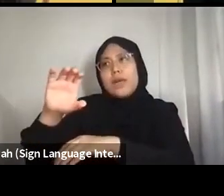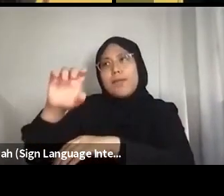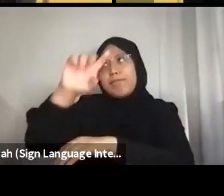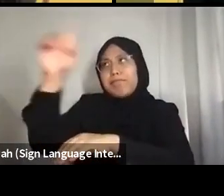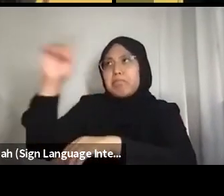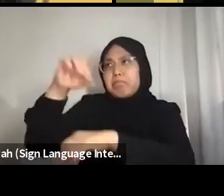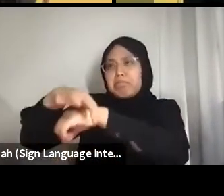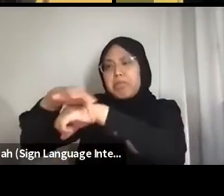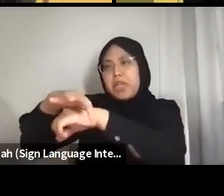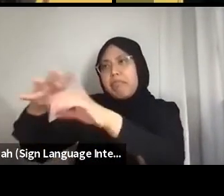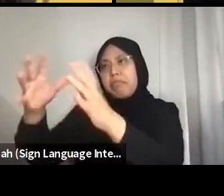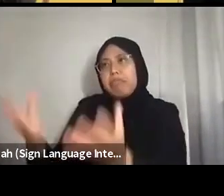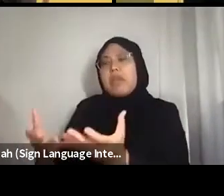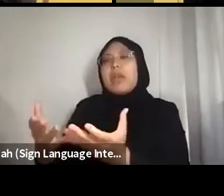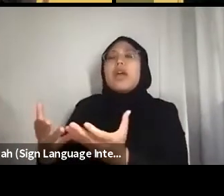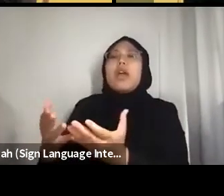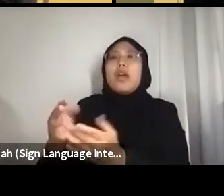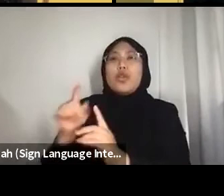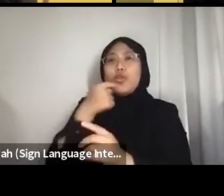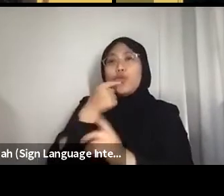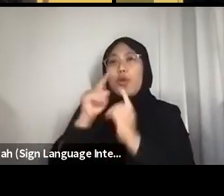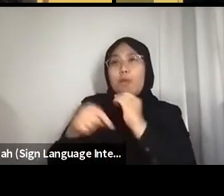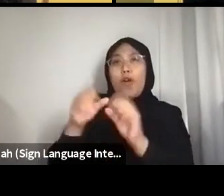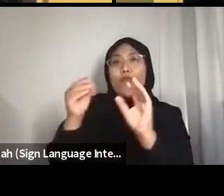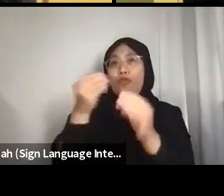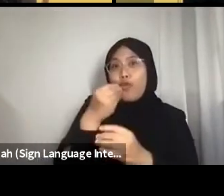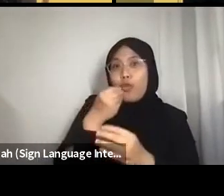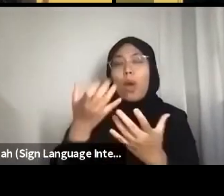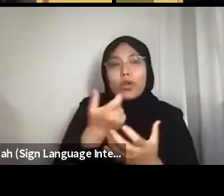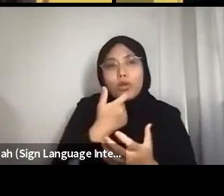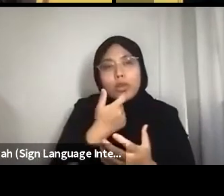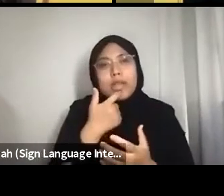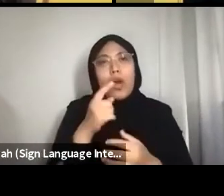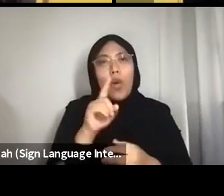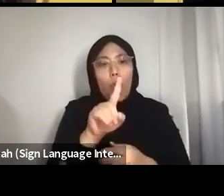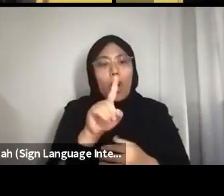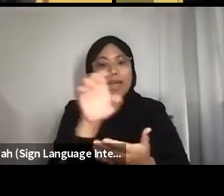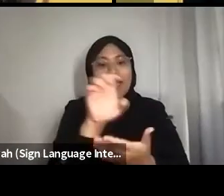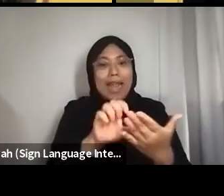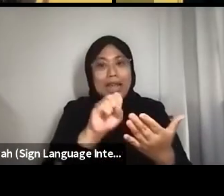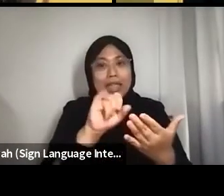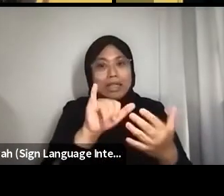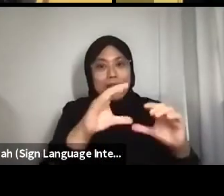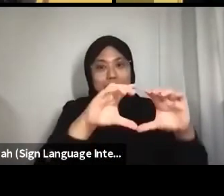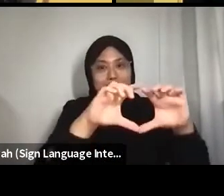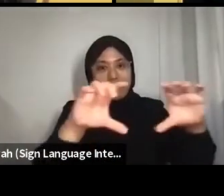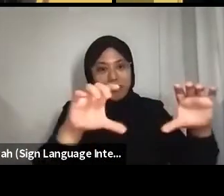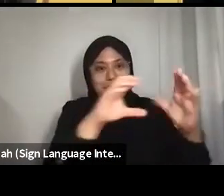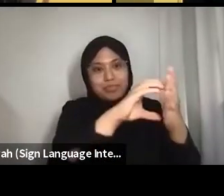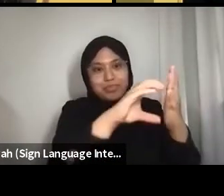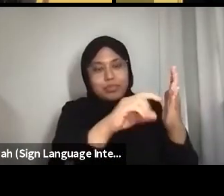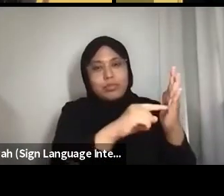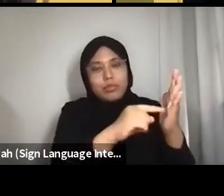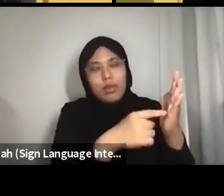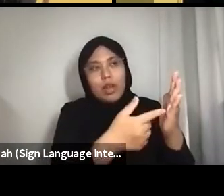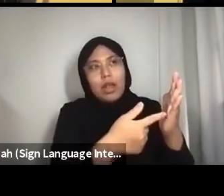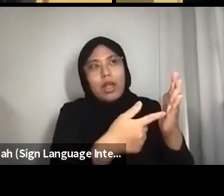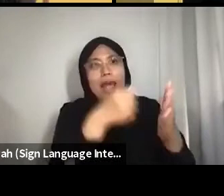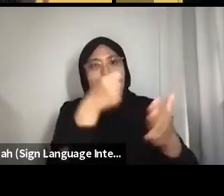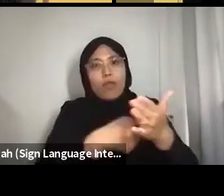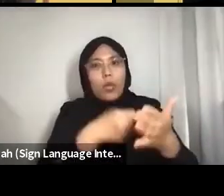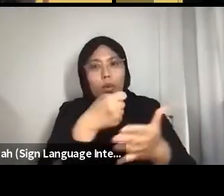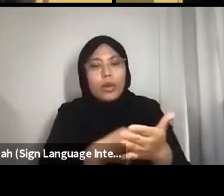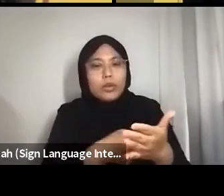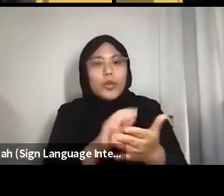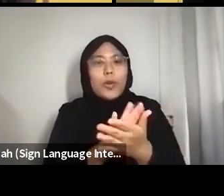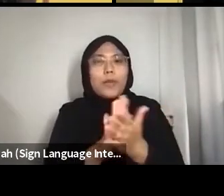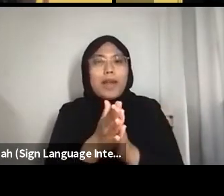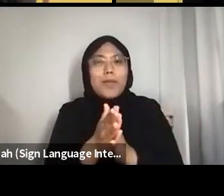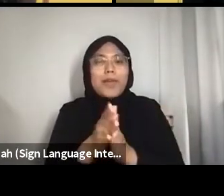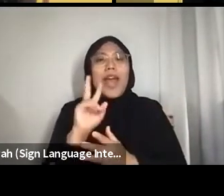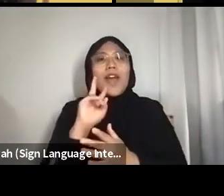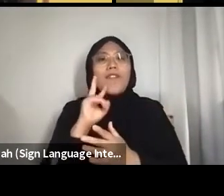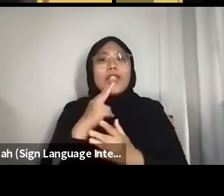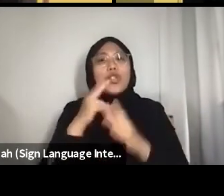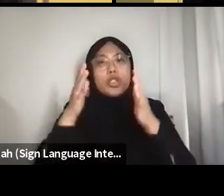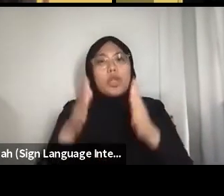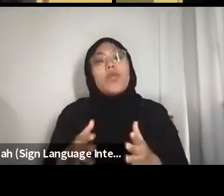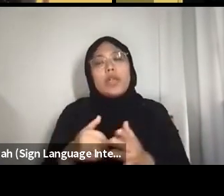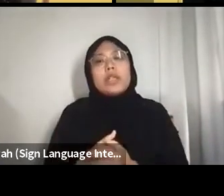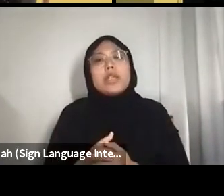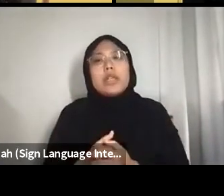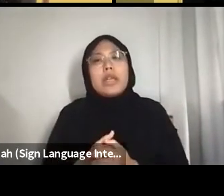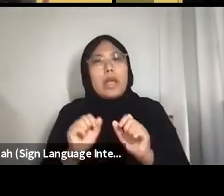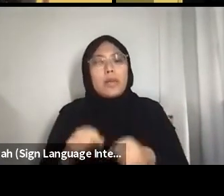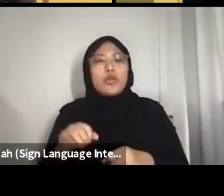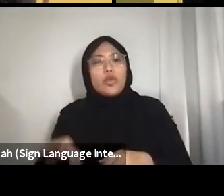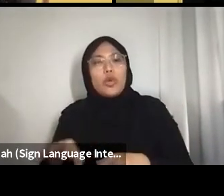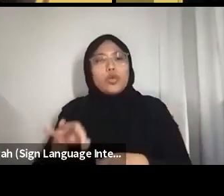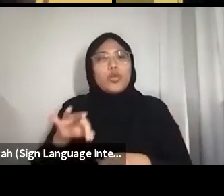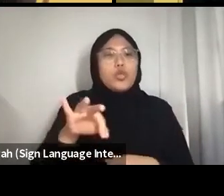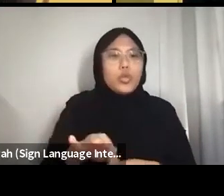And when you talk about food, I also just wanted to point out that one of our essays advocates becoming vegetarian, as doing your part for the earth.